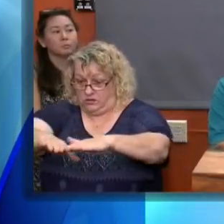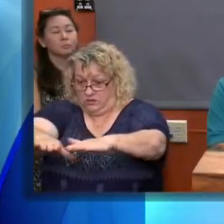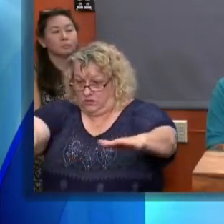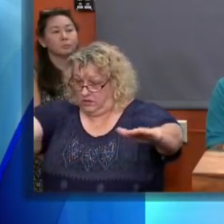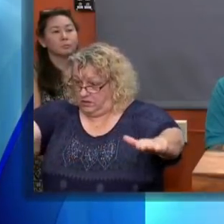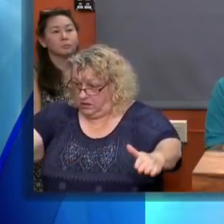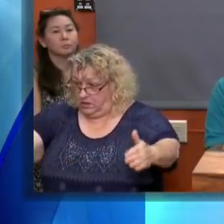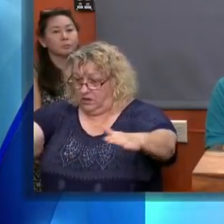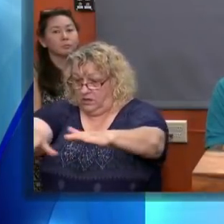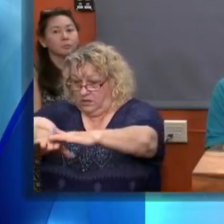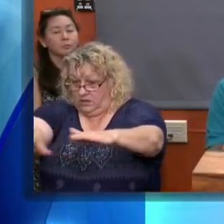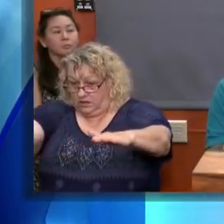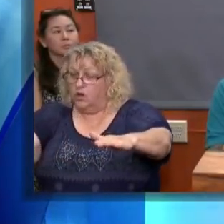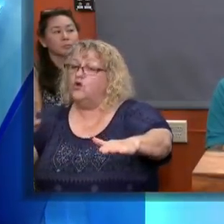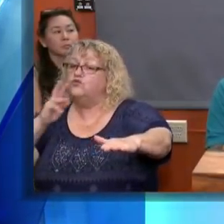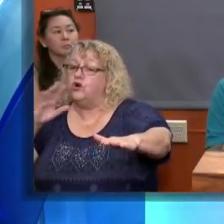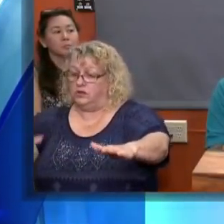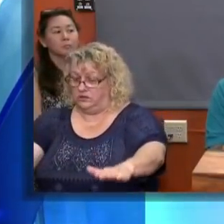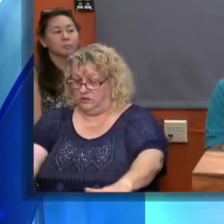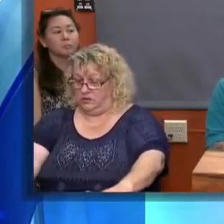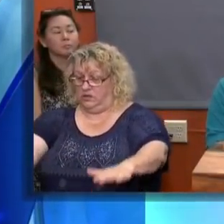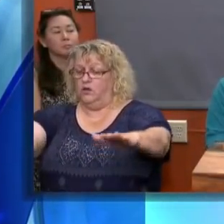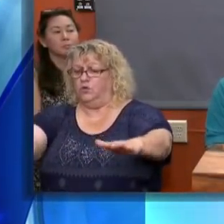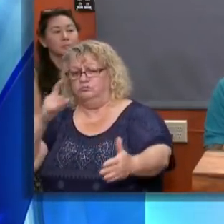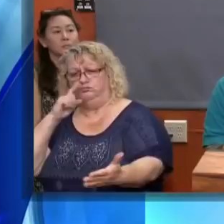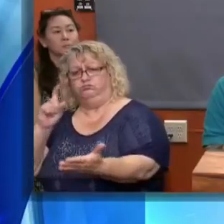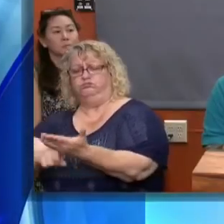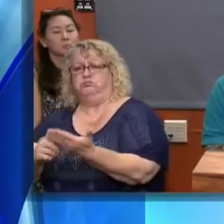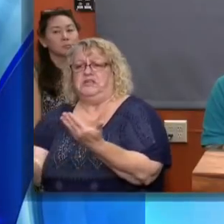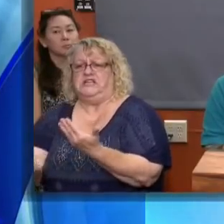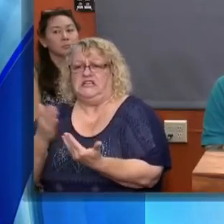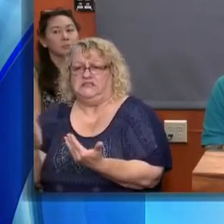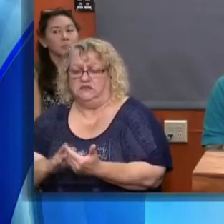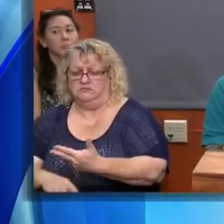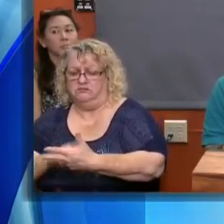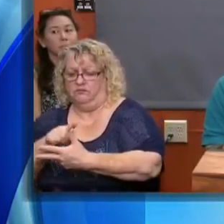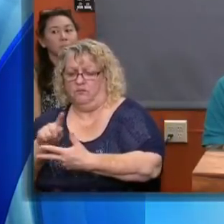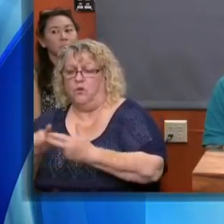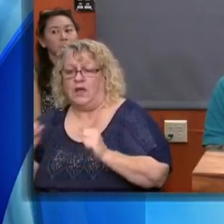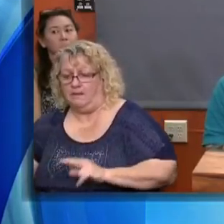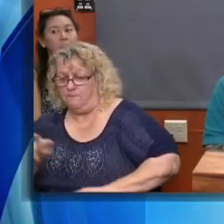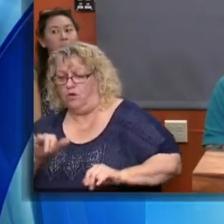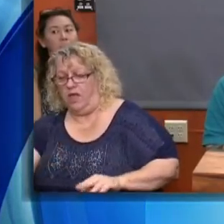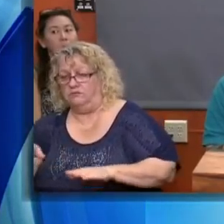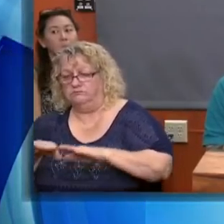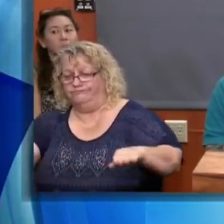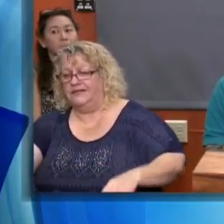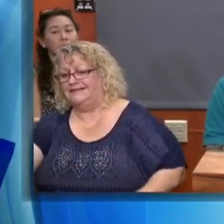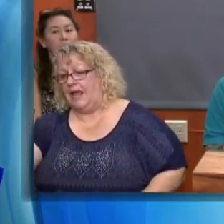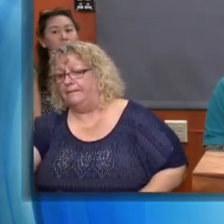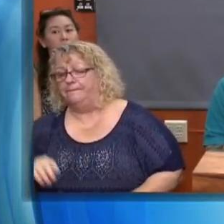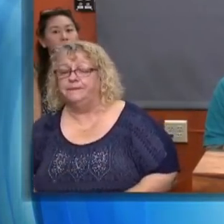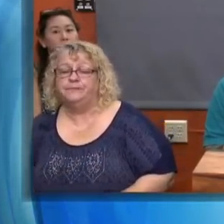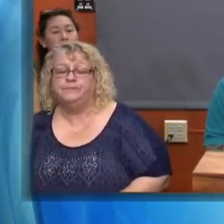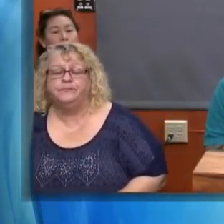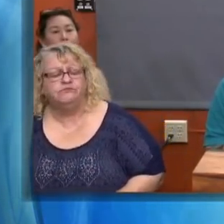OF THE WATER SURFACE BEHIND THE DAM, AND THE TOP DAM ITSELF. SO THOSE ARE KIND OF THE THREE WAYS WE MONITORING THE